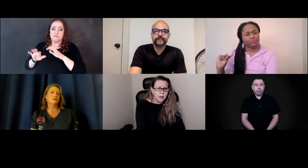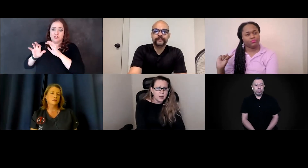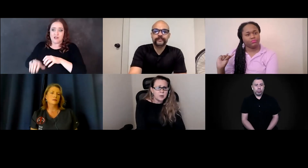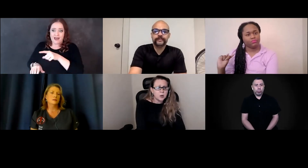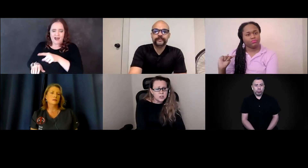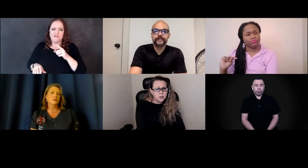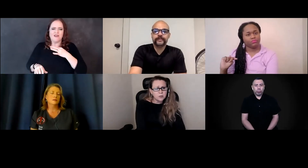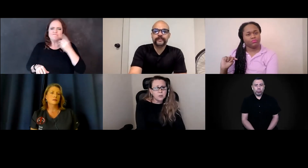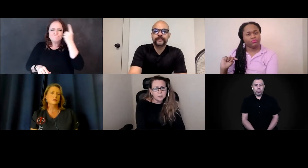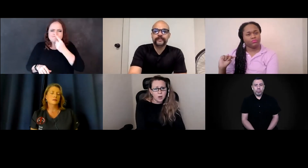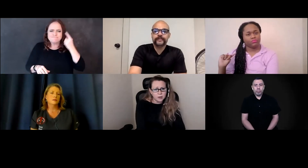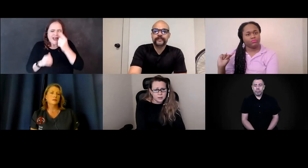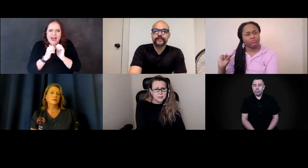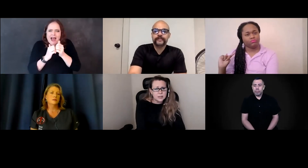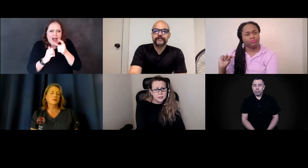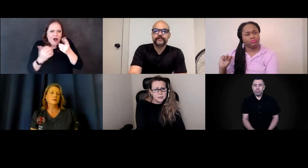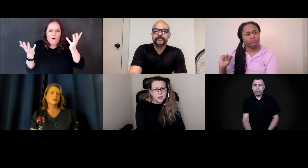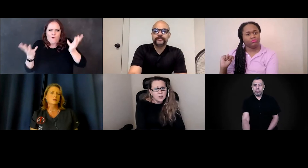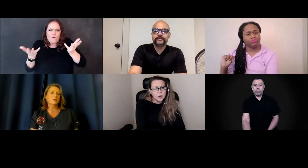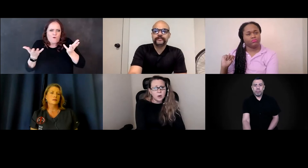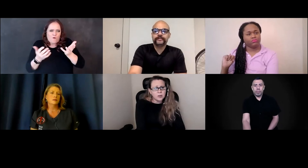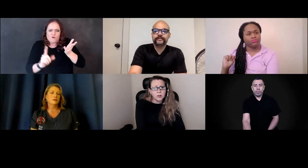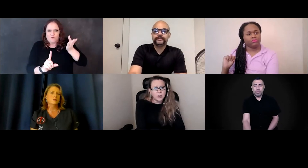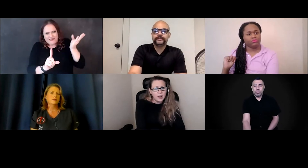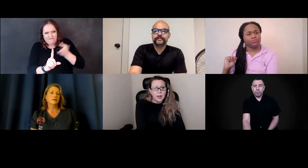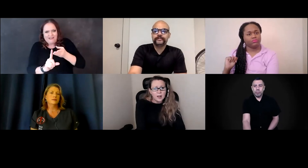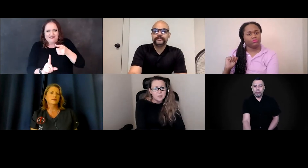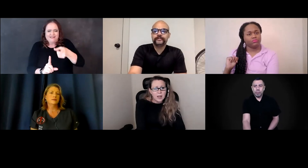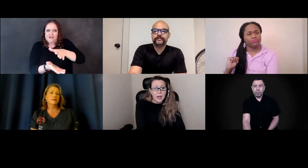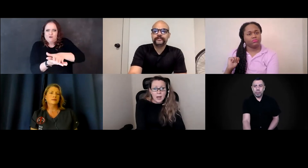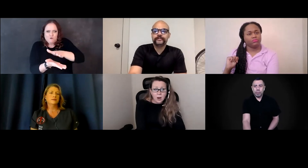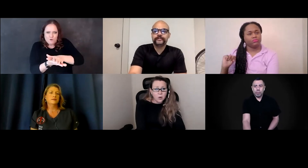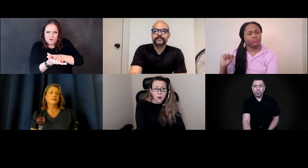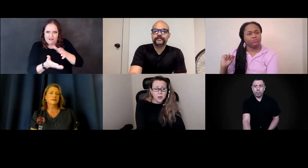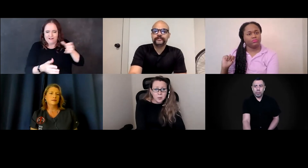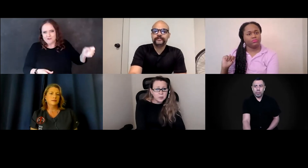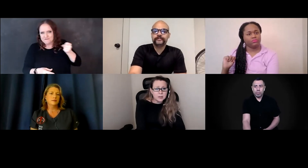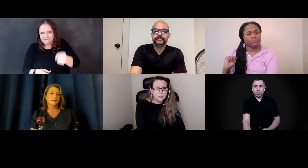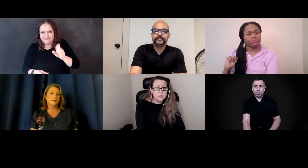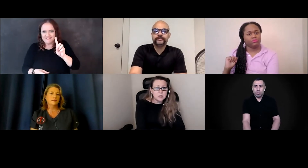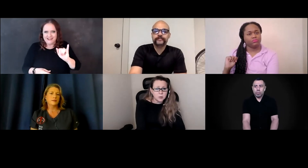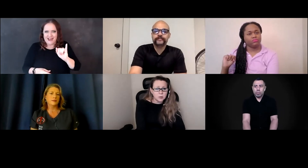But the question from the audience is they wonder how are you able to convince the schools